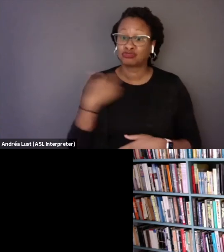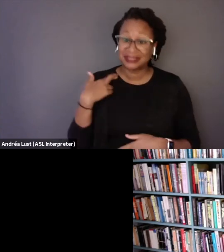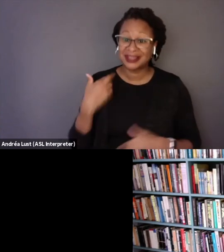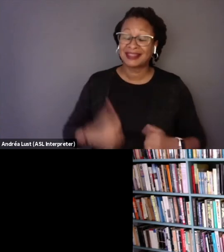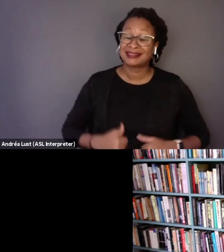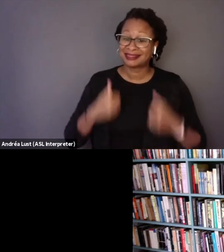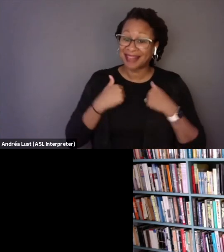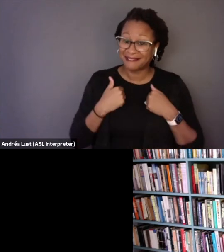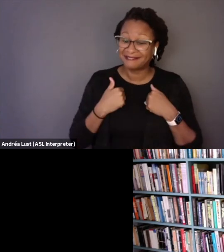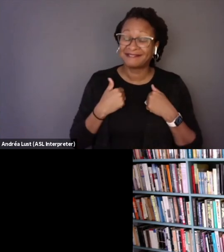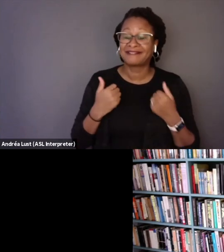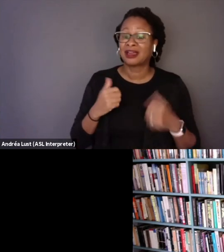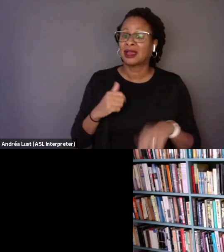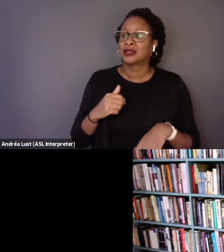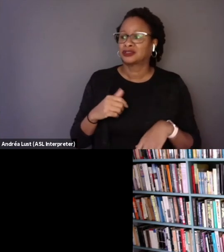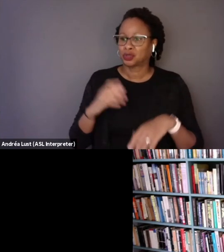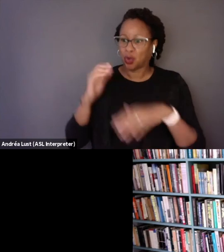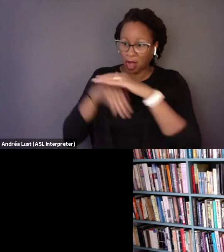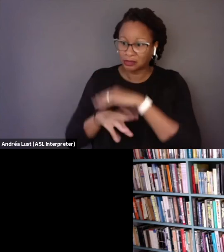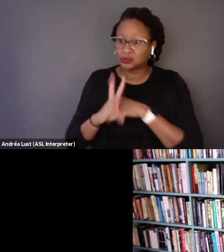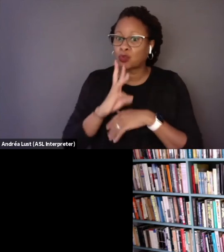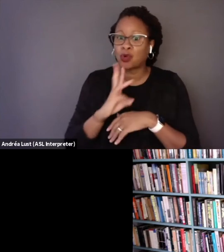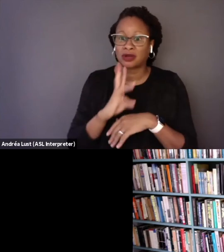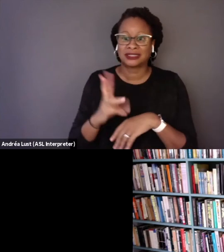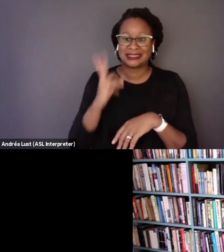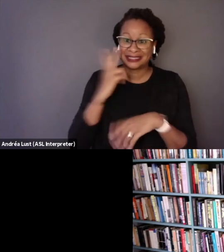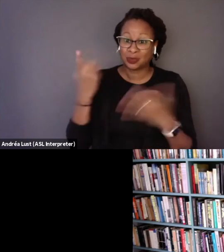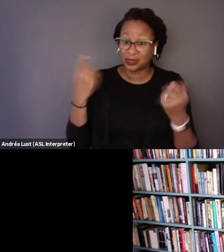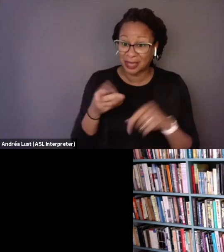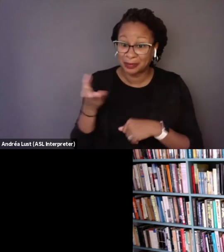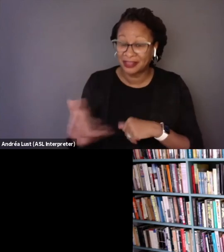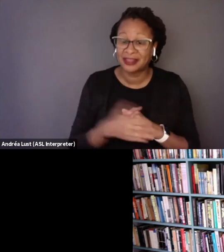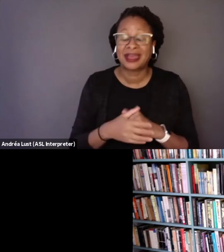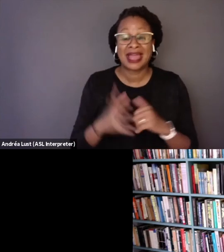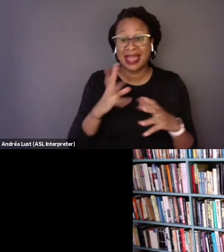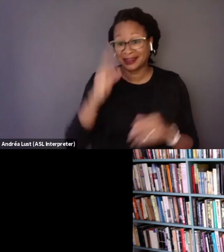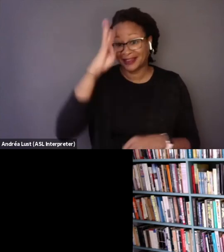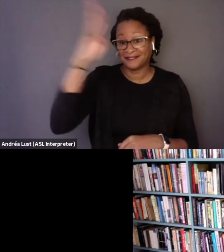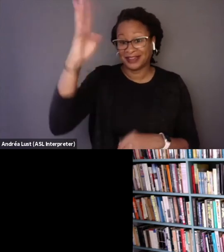he even invented technology to do it. And to me, one of the most poignant moments in the documentary